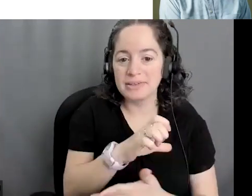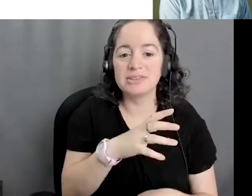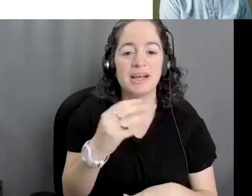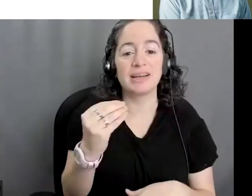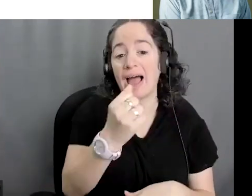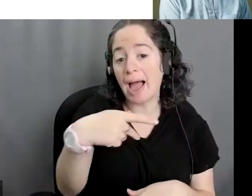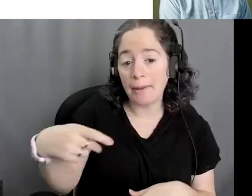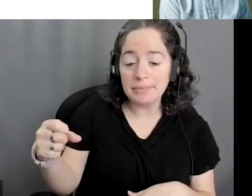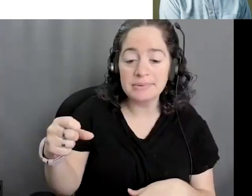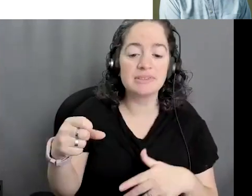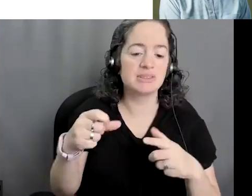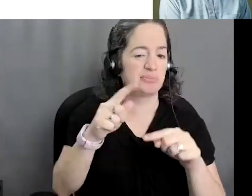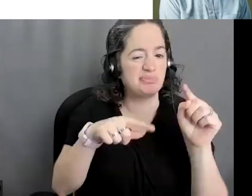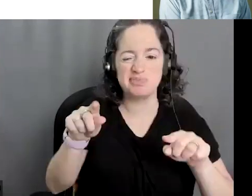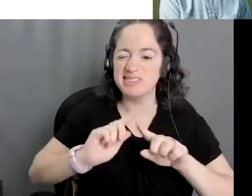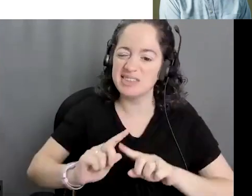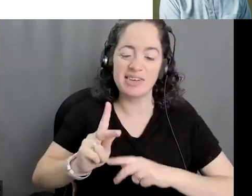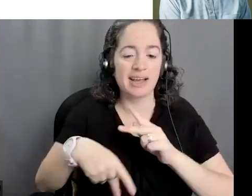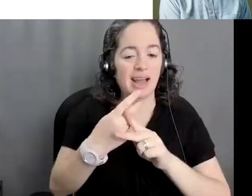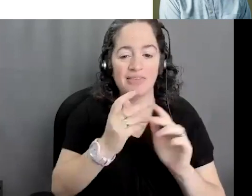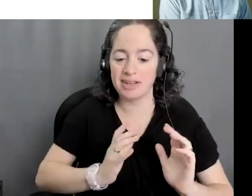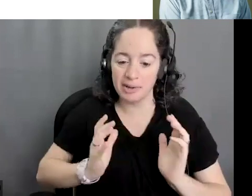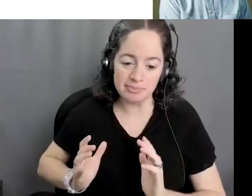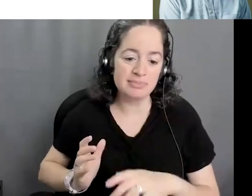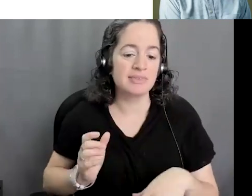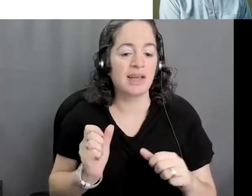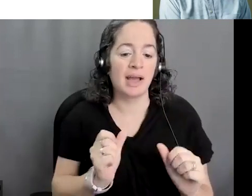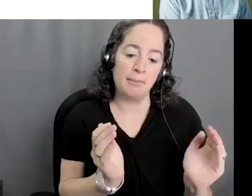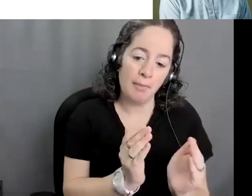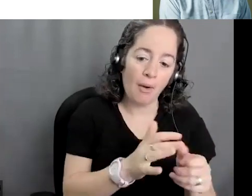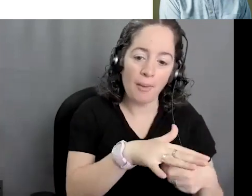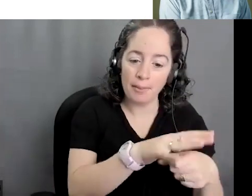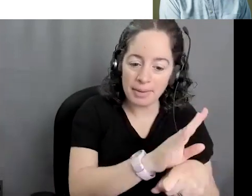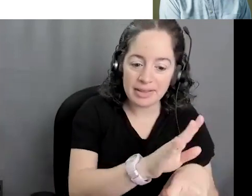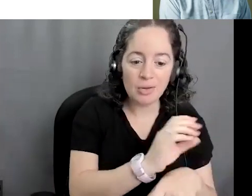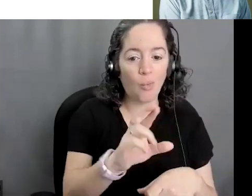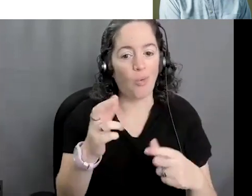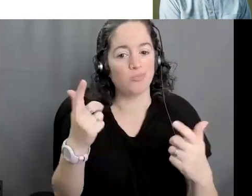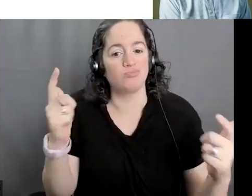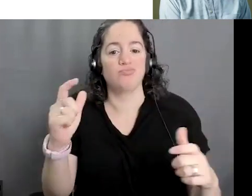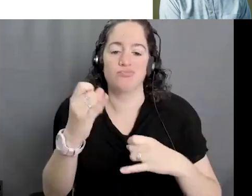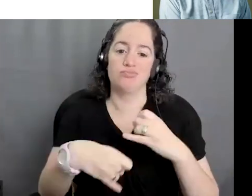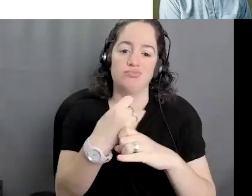ranging from local businesses to international corporations that work with CodeGeek. Welcome, Ron and Kevin.